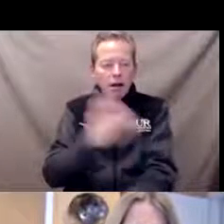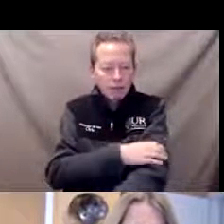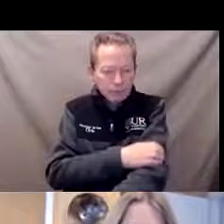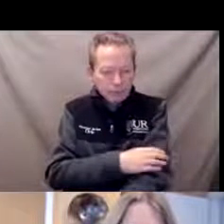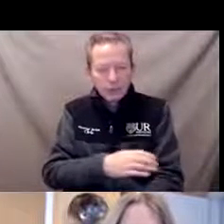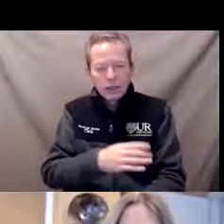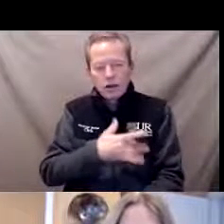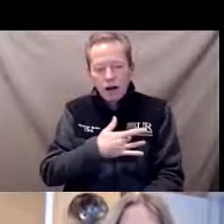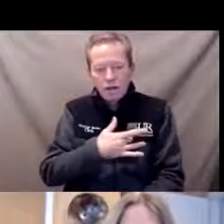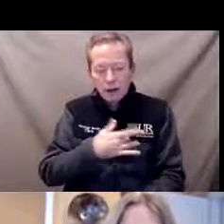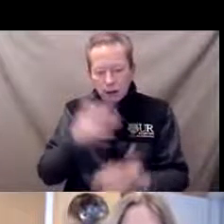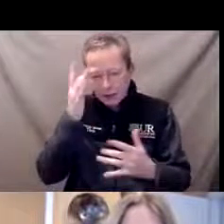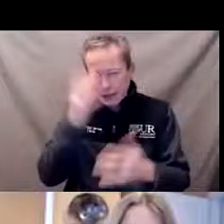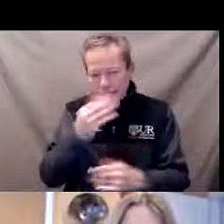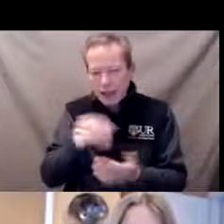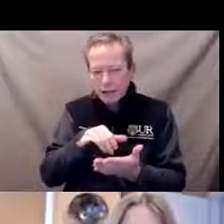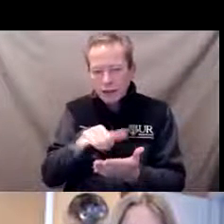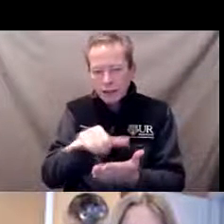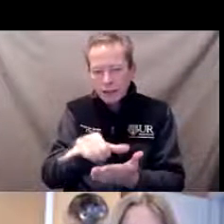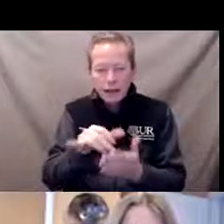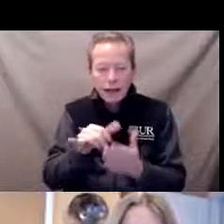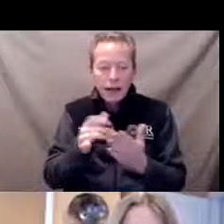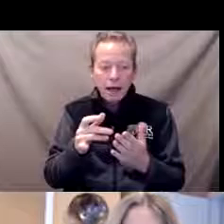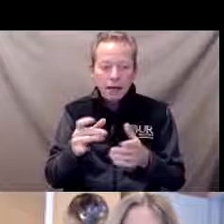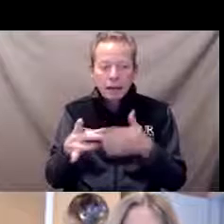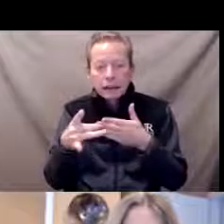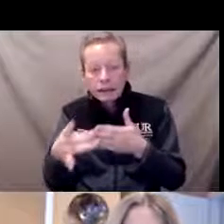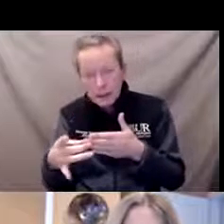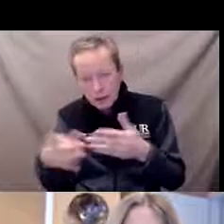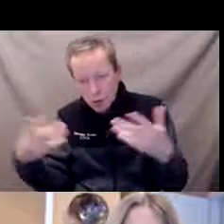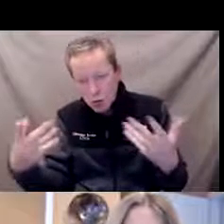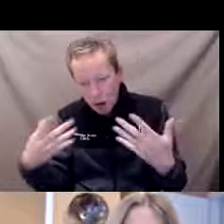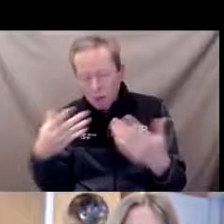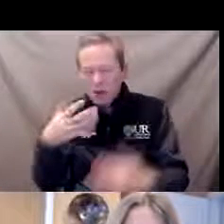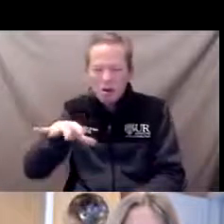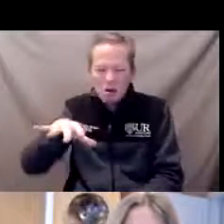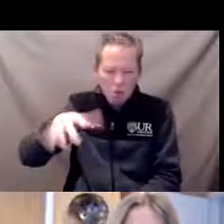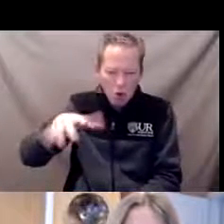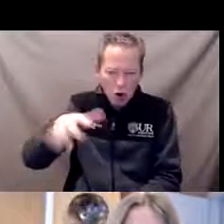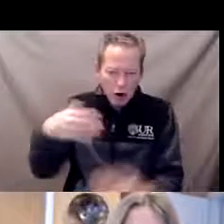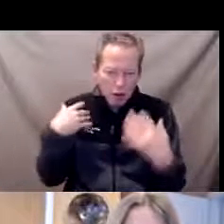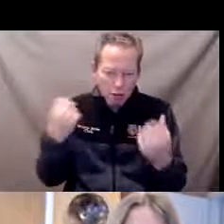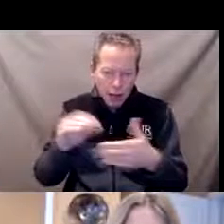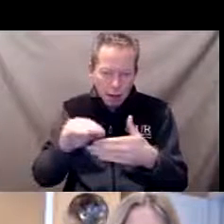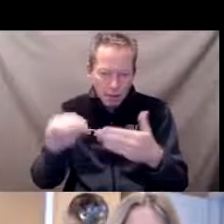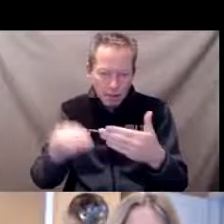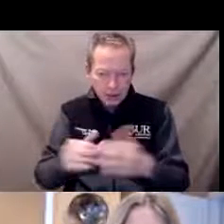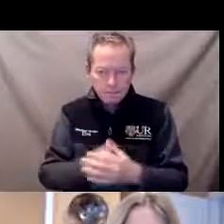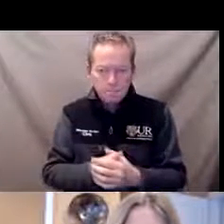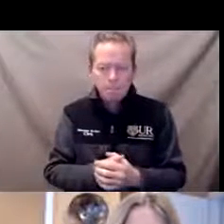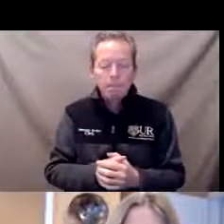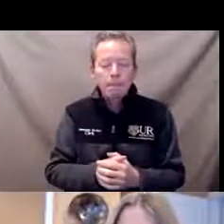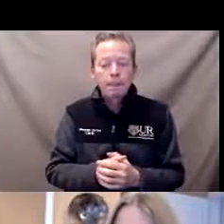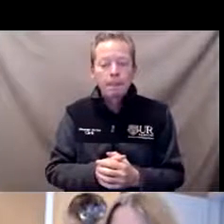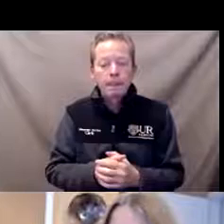and obesity which ultimately leads to poor health outcomes. Next slide, please. Thank you.